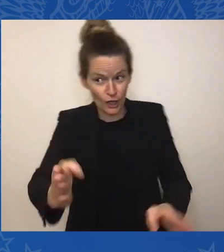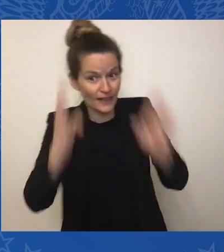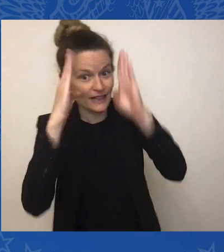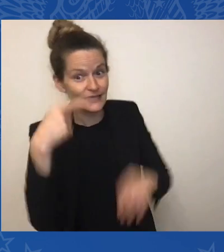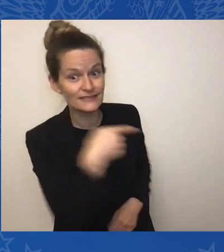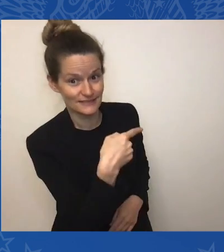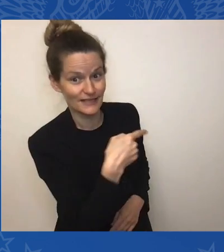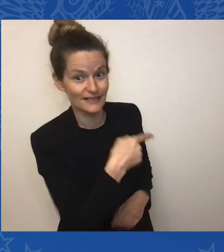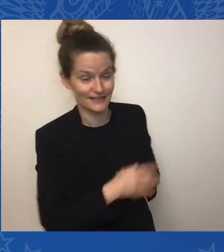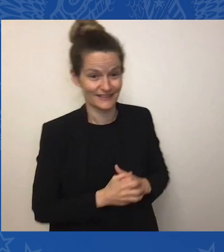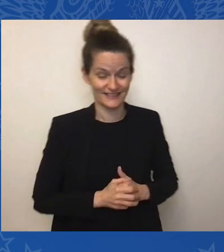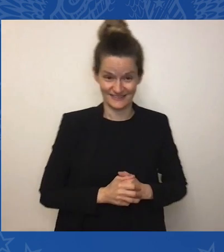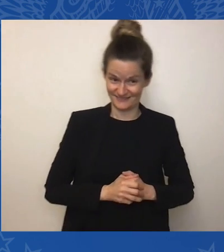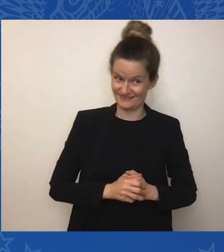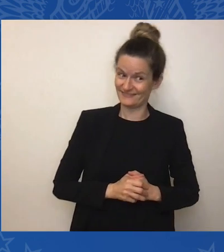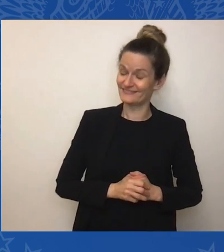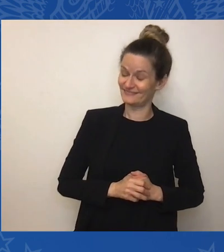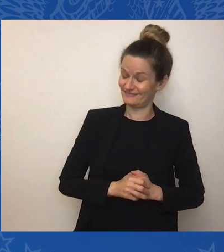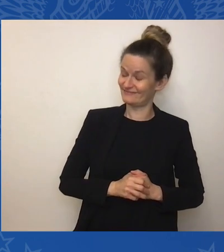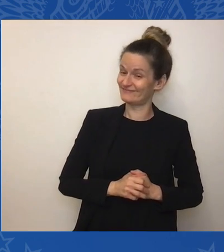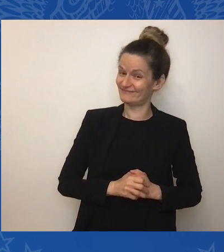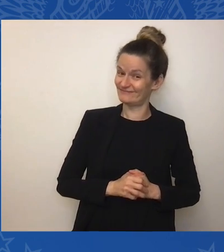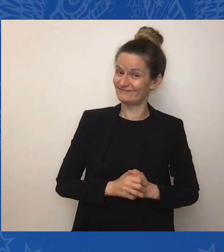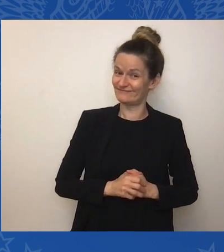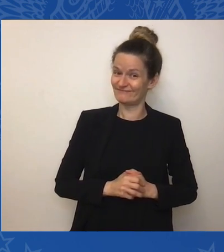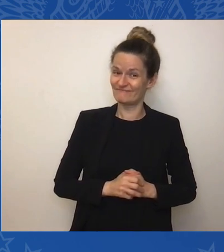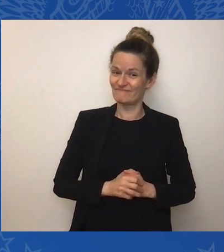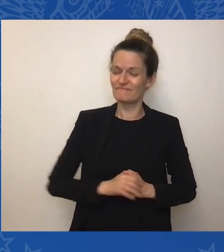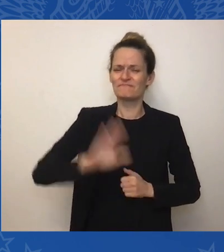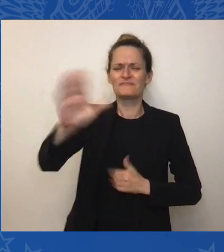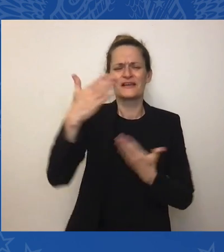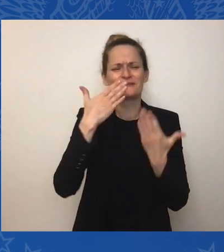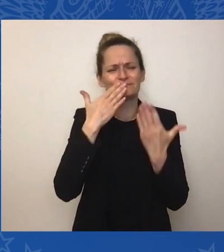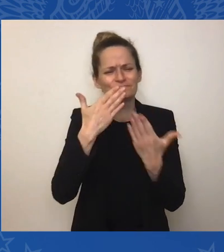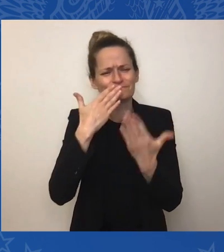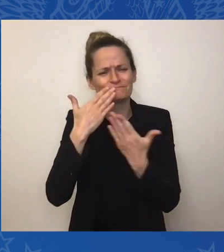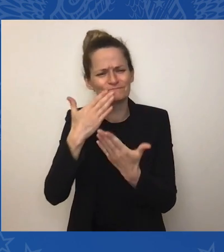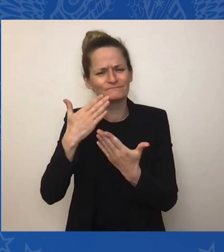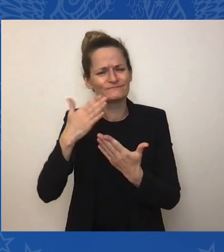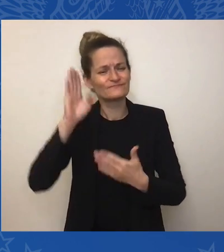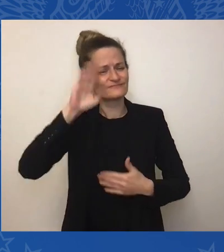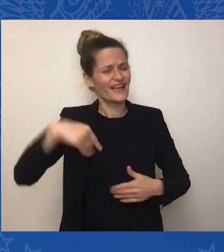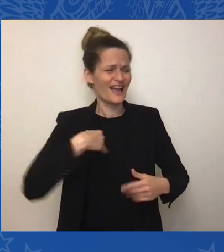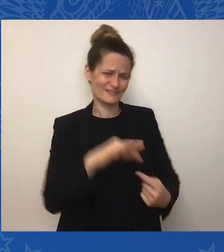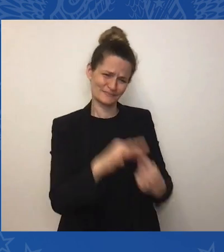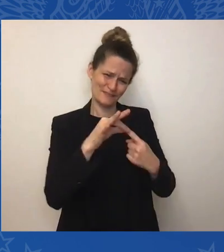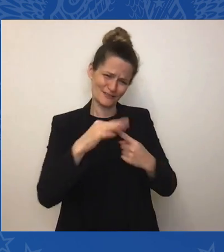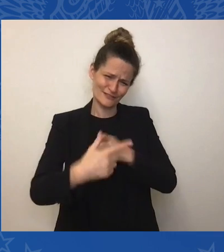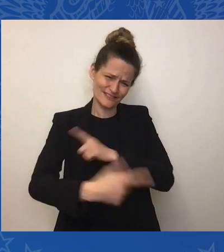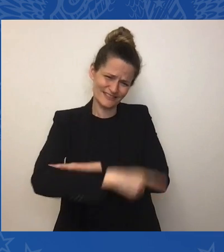And I want to say this is a special day for my sister Valerie and I. She's my best friend in the world. She graduated here with honors.